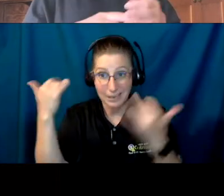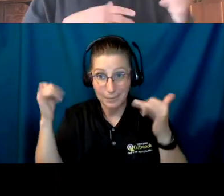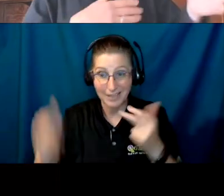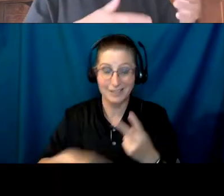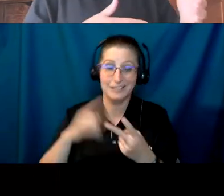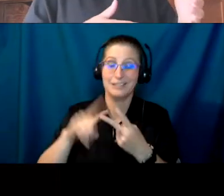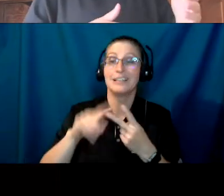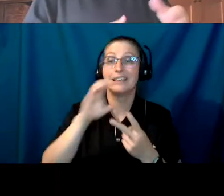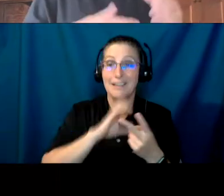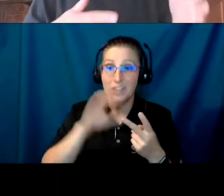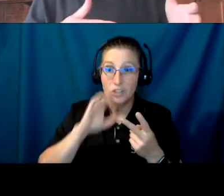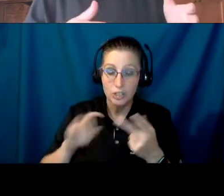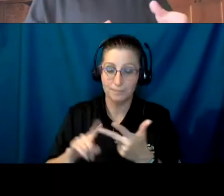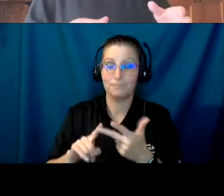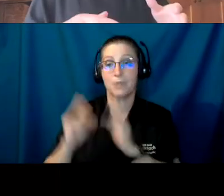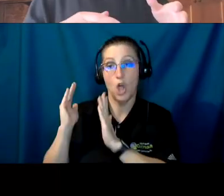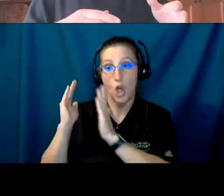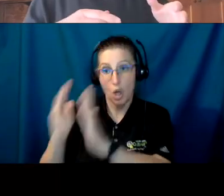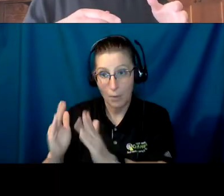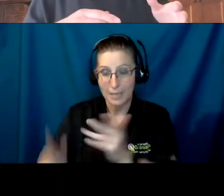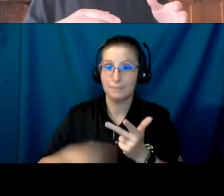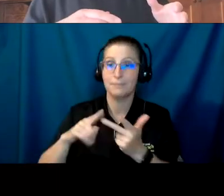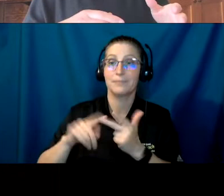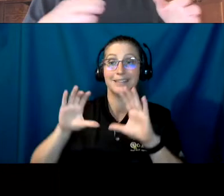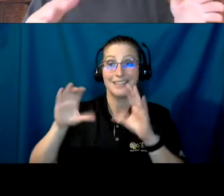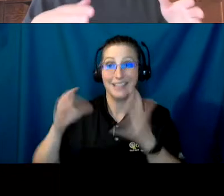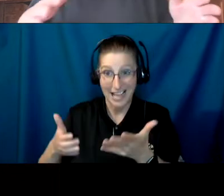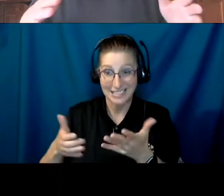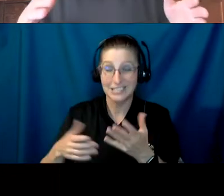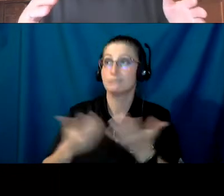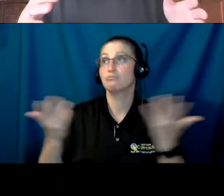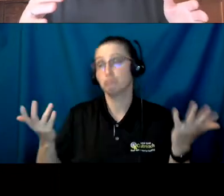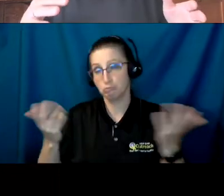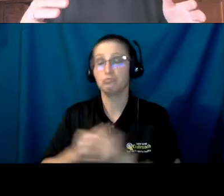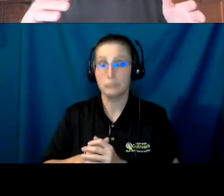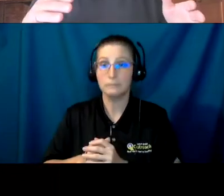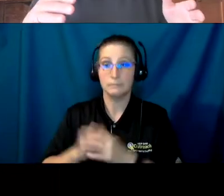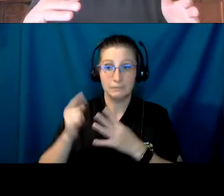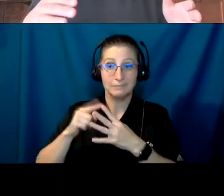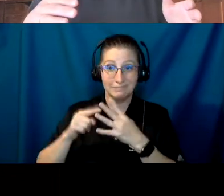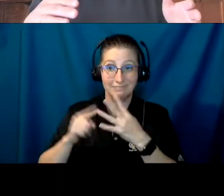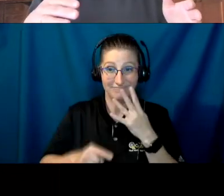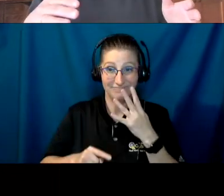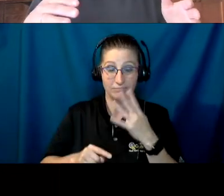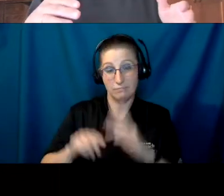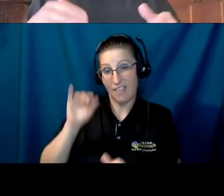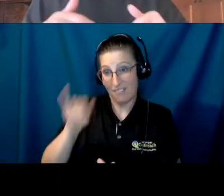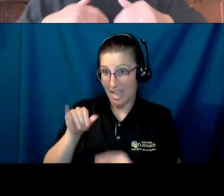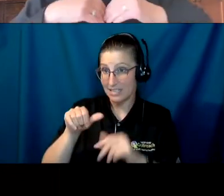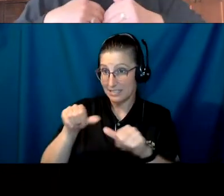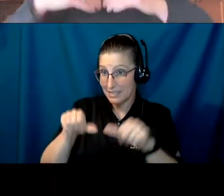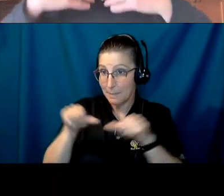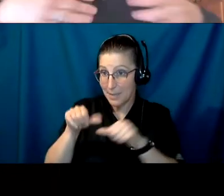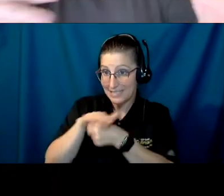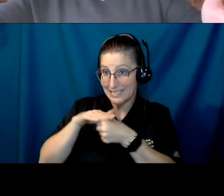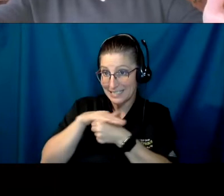the hallways, the classrooms, is it is this gonna be a space that we can just use as is